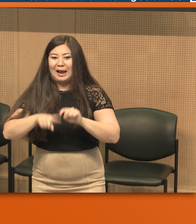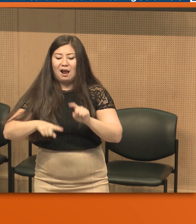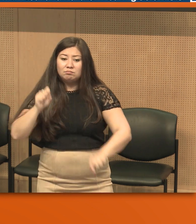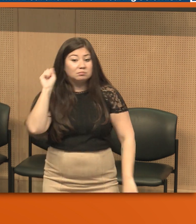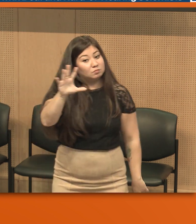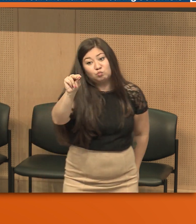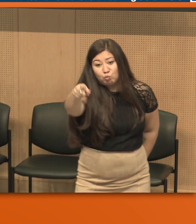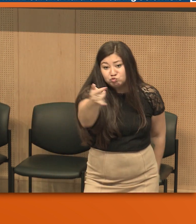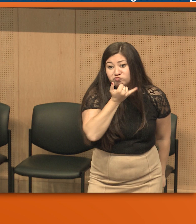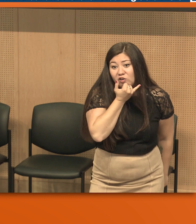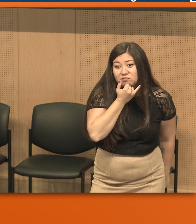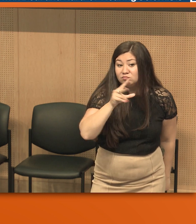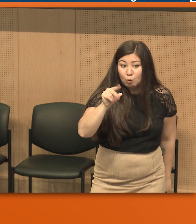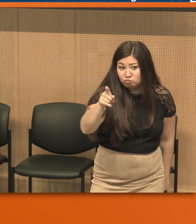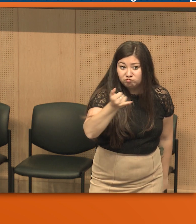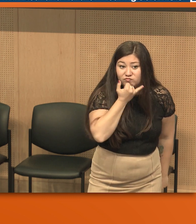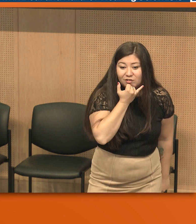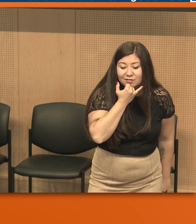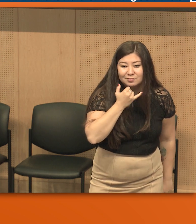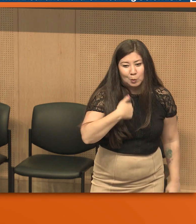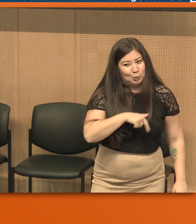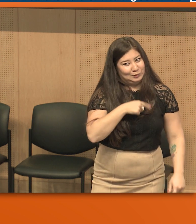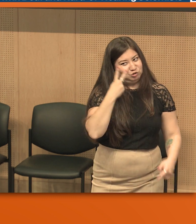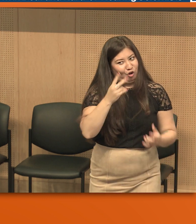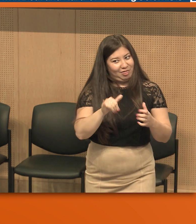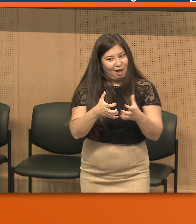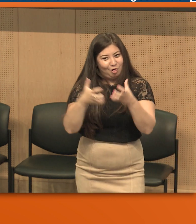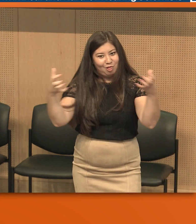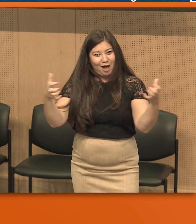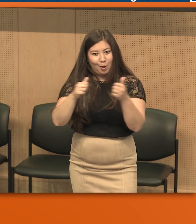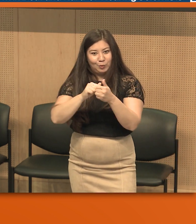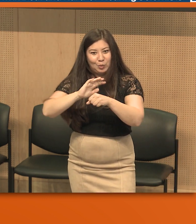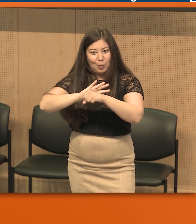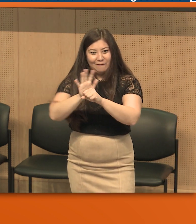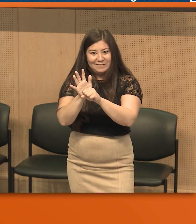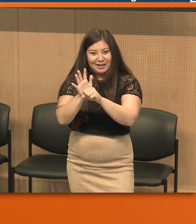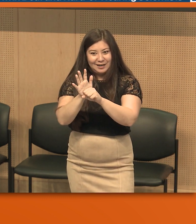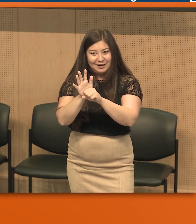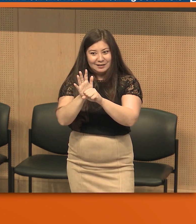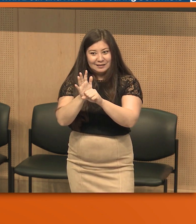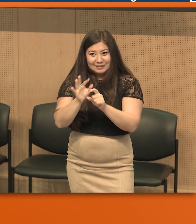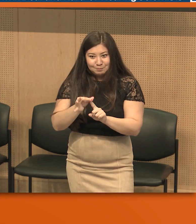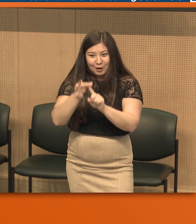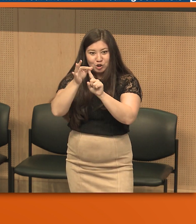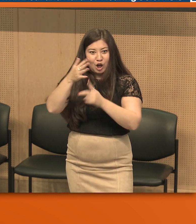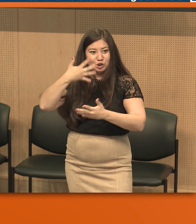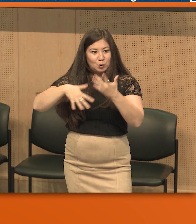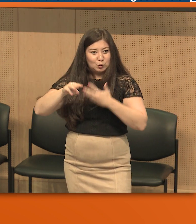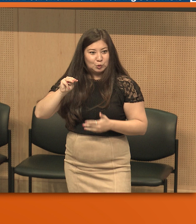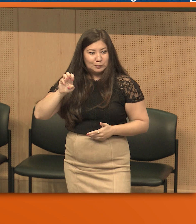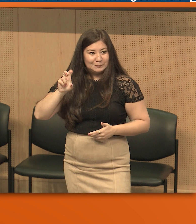Give them alternative articles to read or think about. Don't simply tell someone they're wrong and dismiss them.